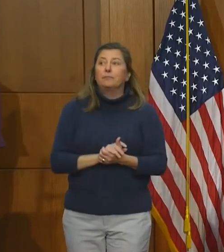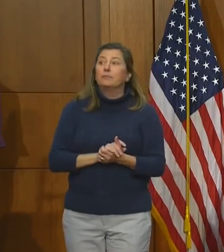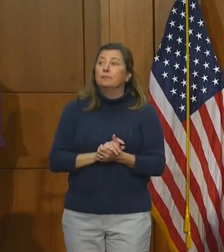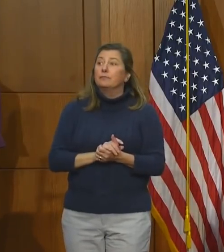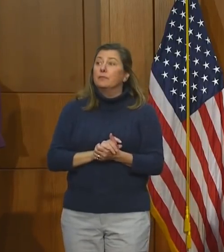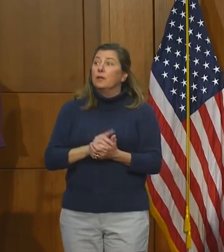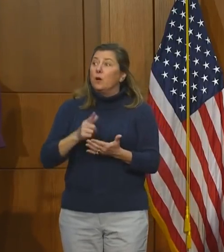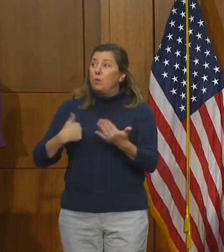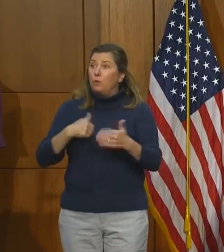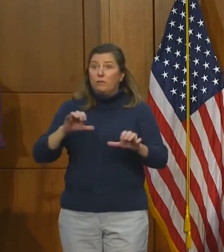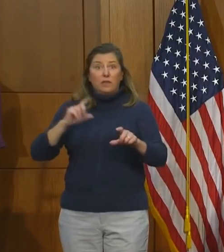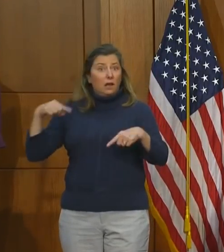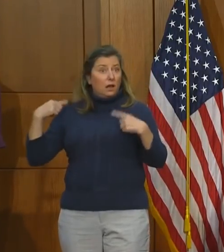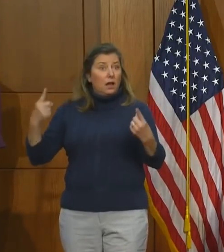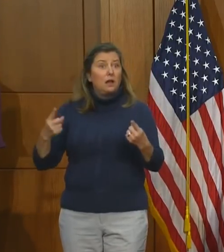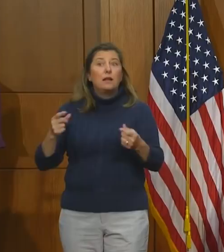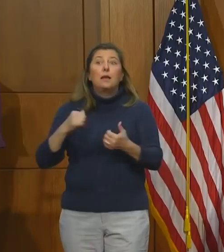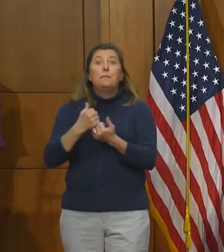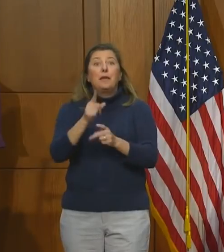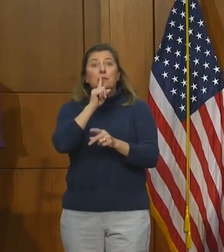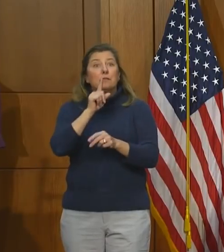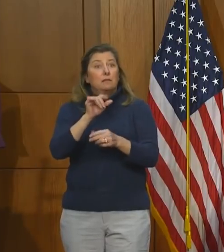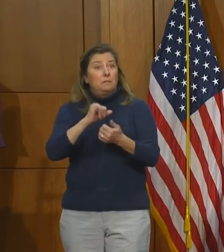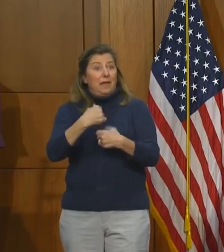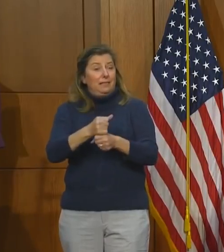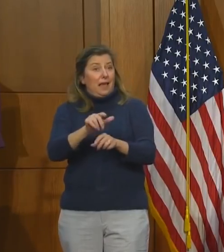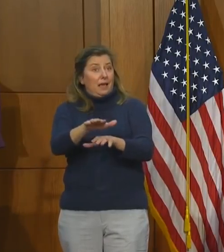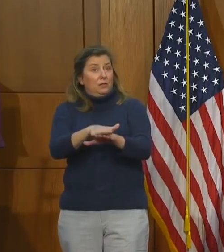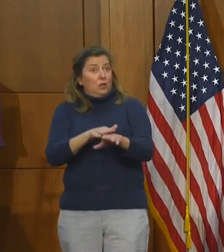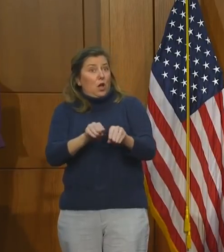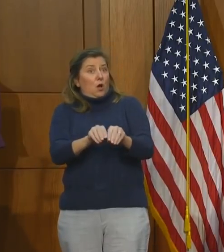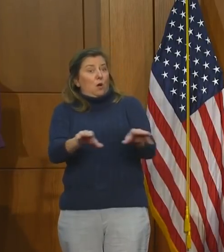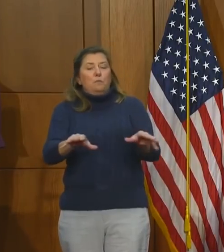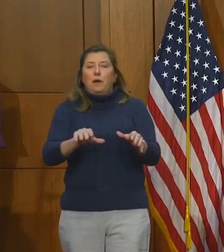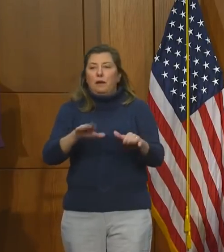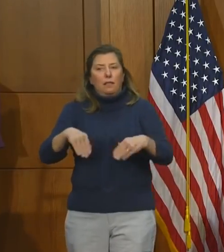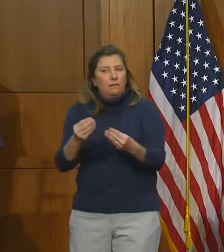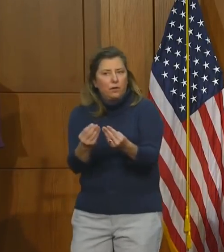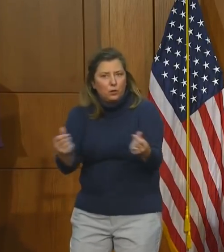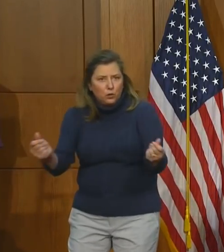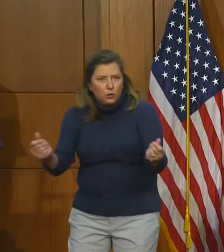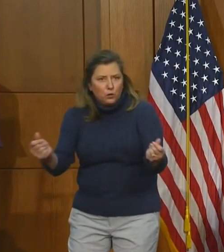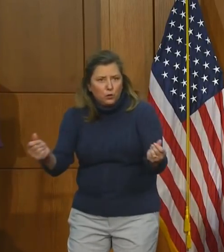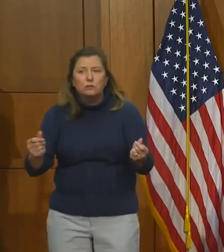BE LIVING WITH IT FOR MONTHS OR EVEN YEARS. OUR EFFORTS HAVE